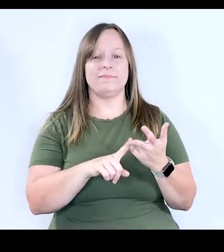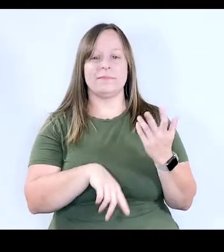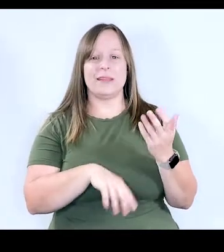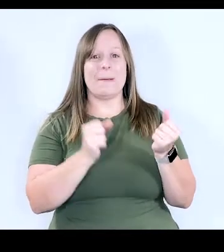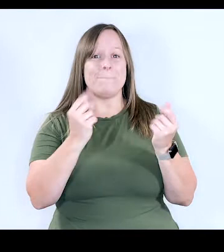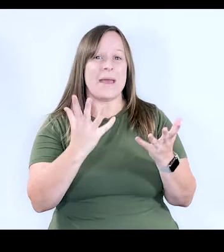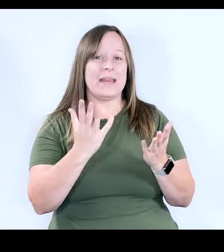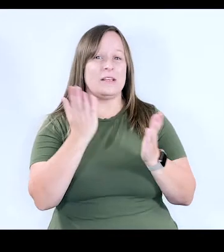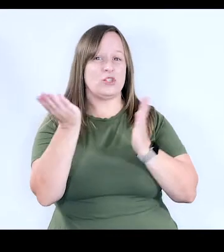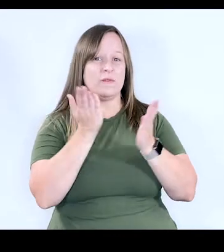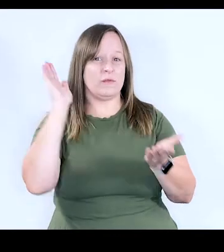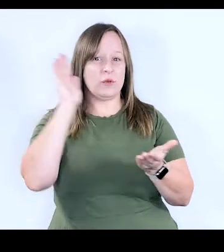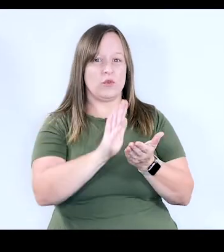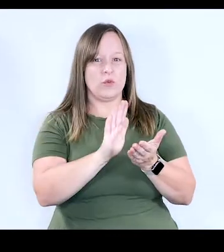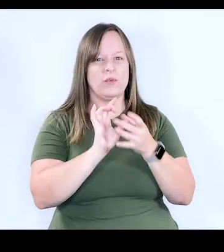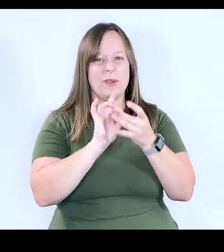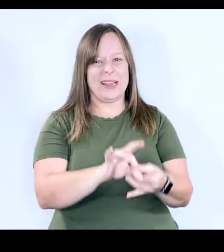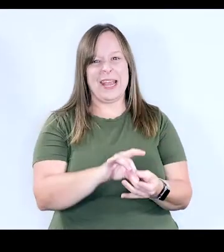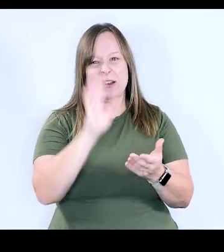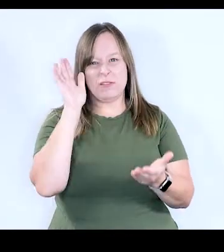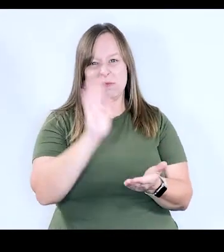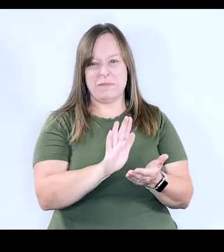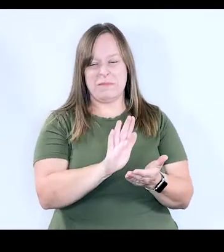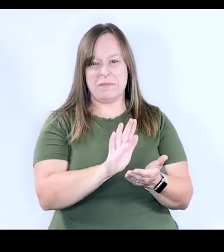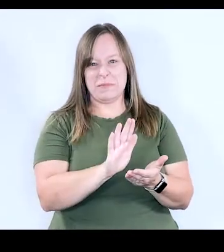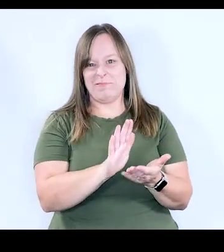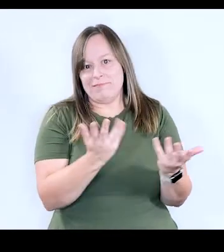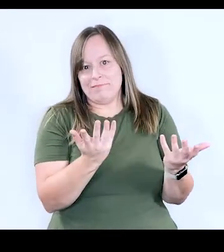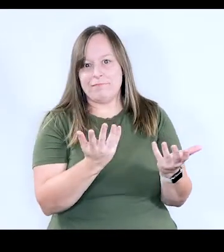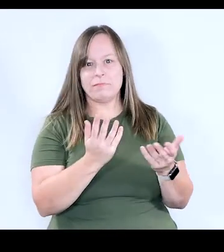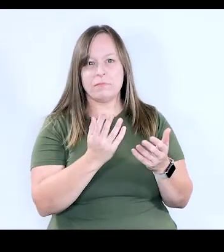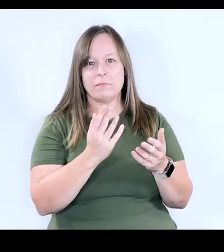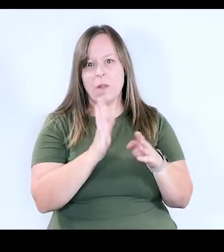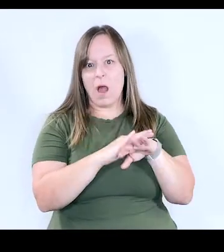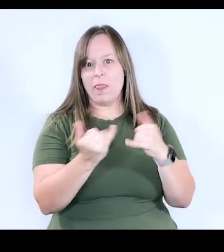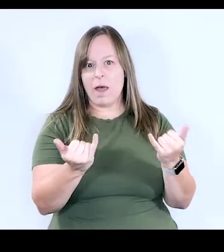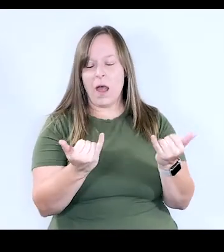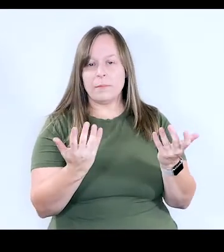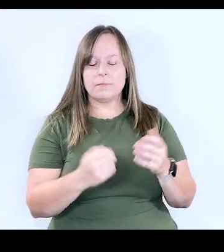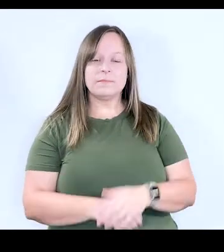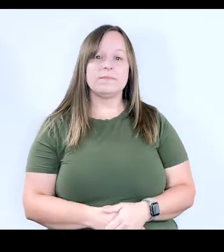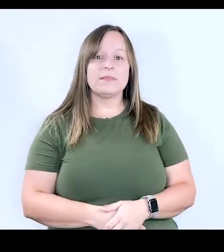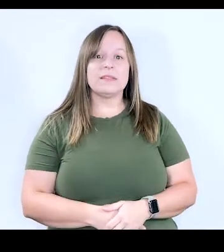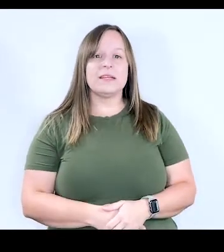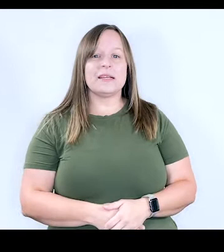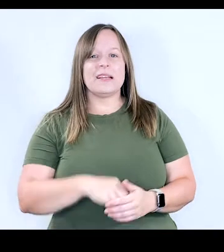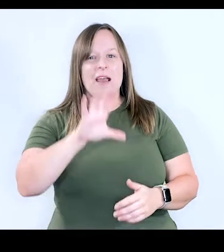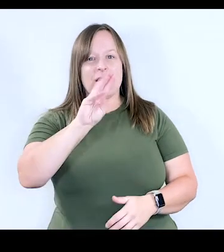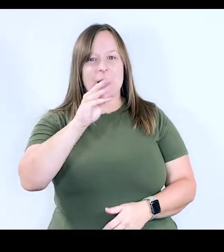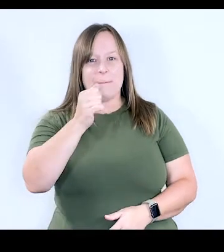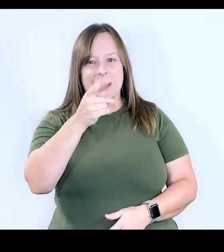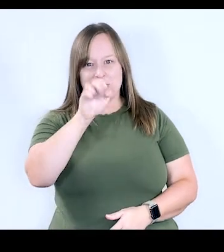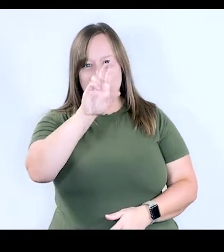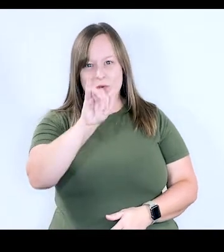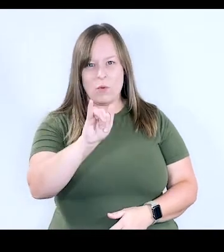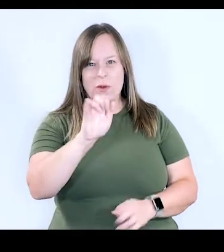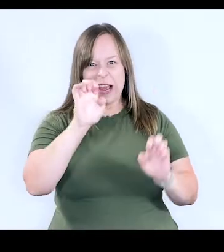were reduced, like their related services, while they were being provided virtually. This is where the compensatory education comes up.